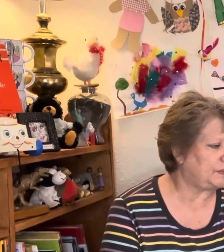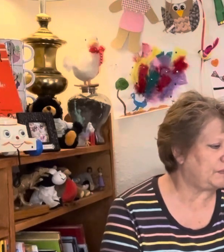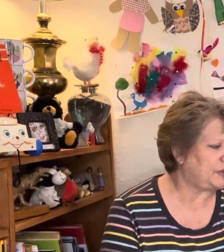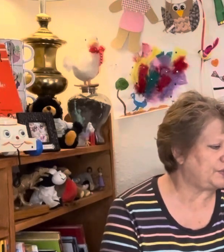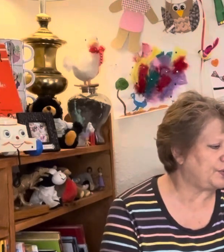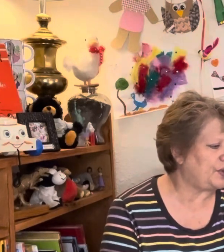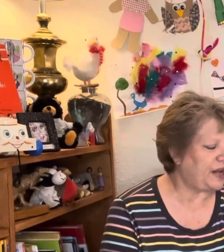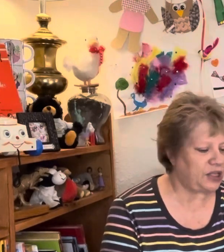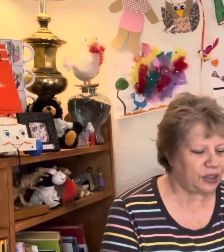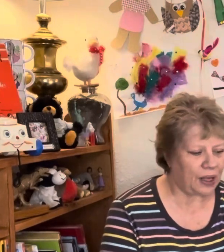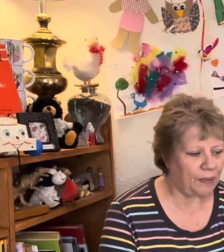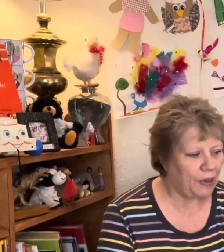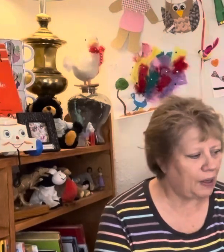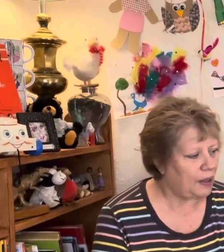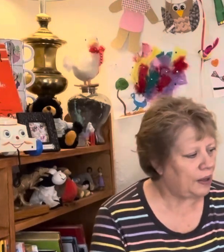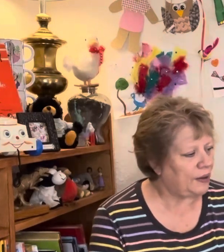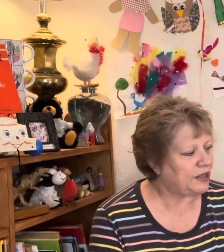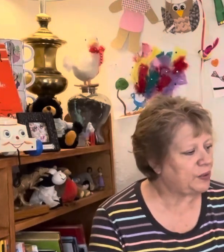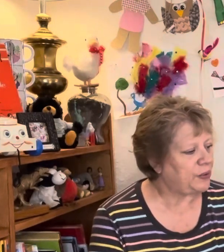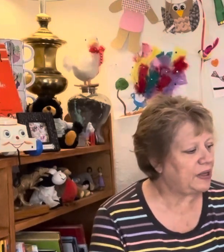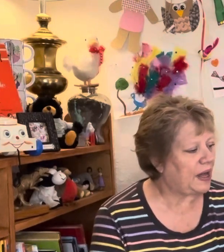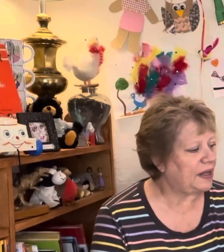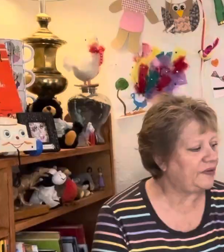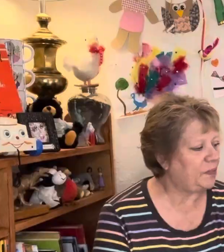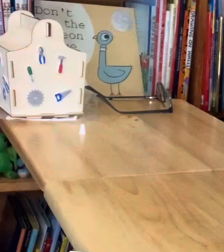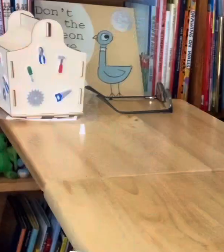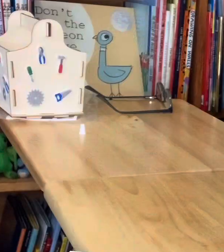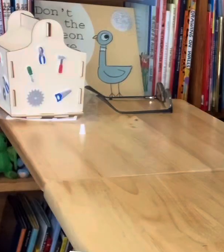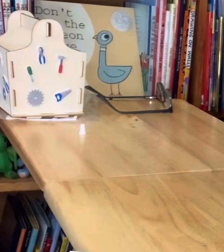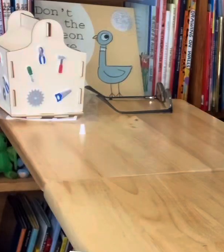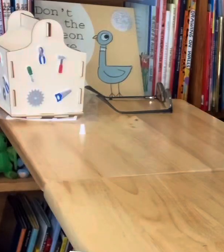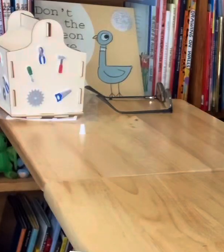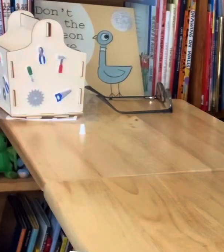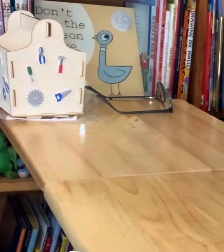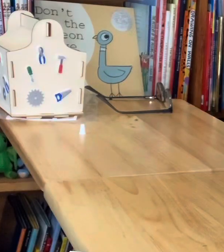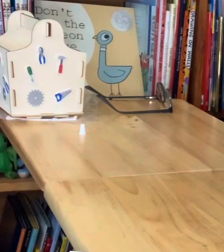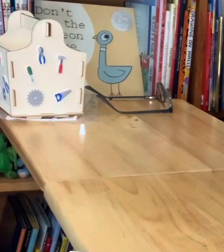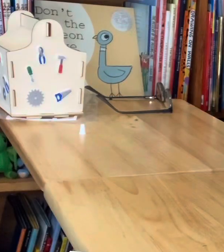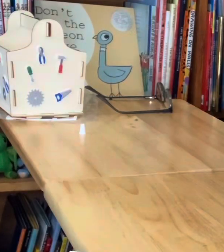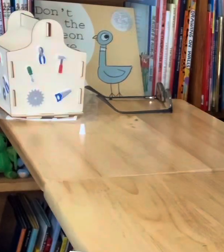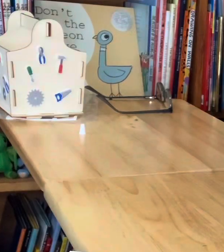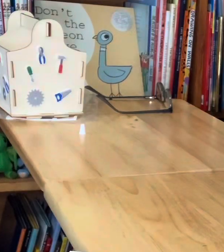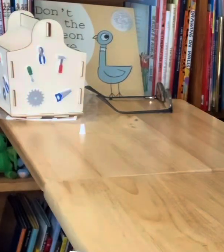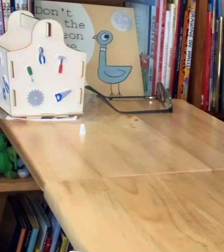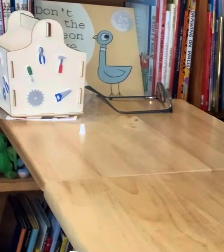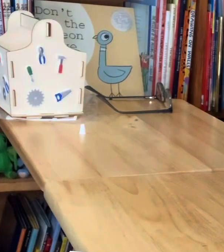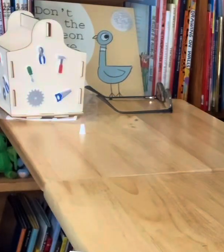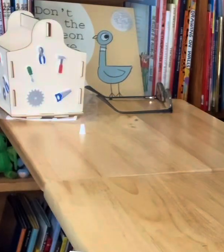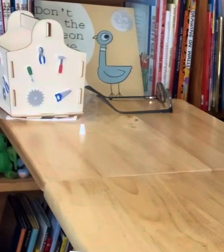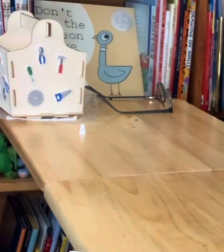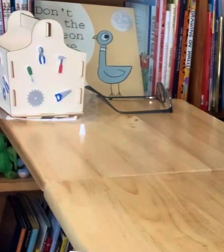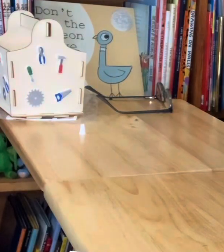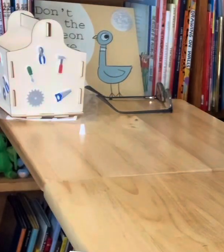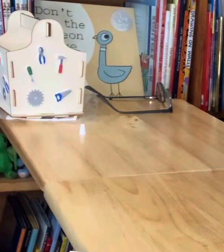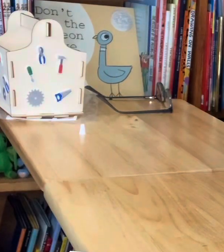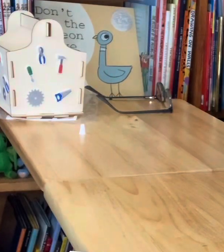middle school age. That's when I lived up in Washington state, in Bellingham, Washington. And